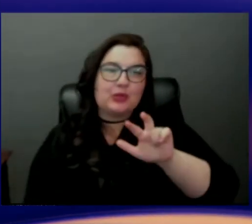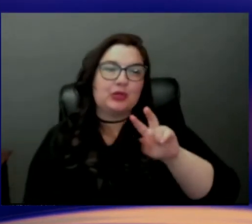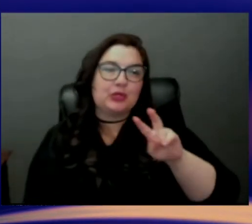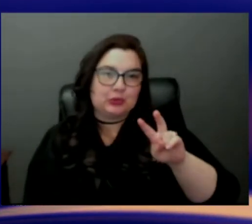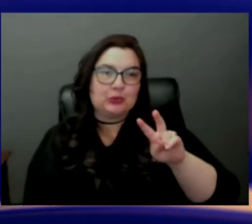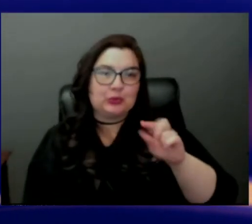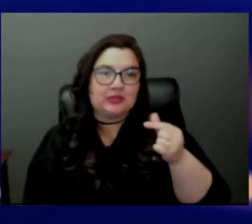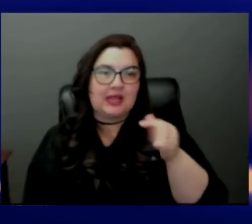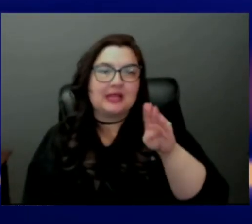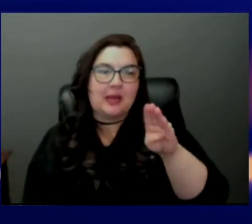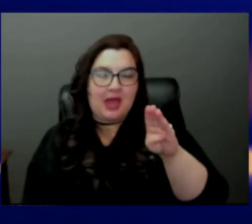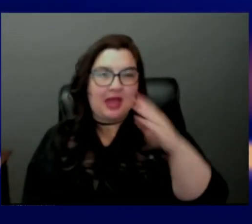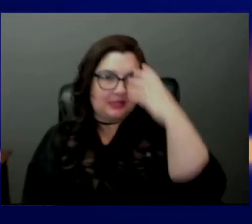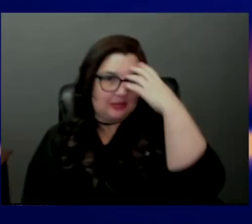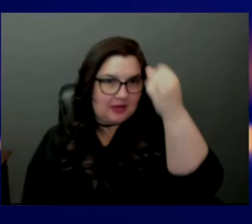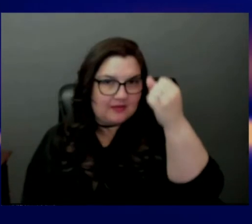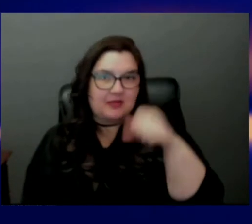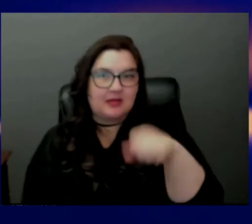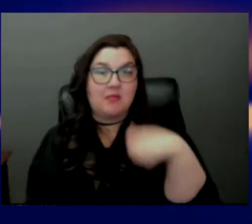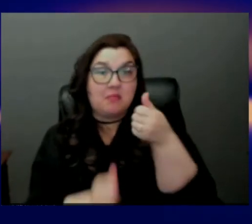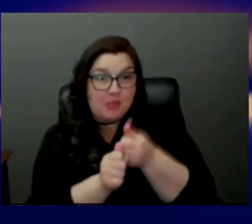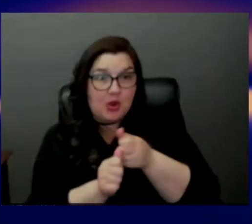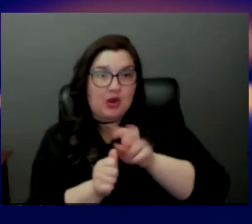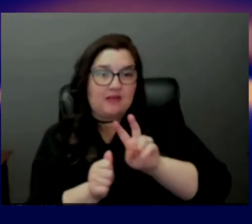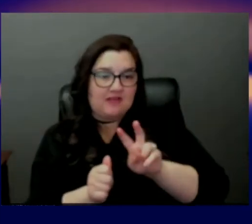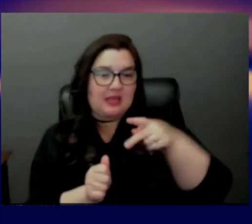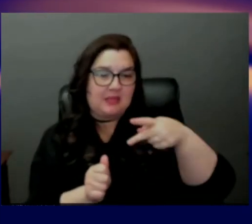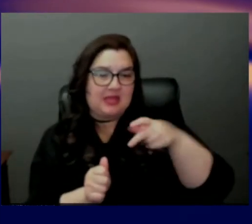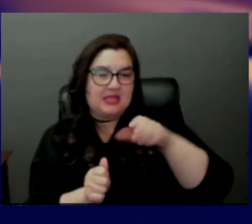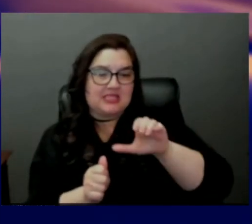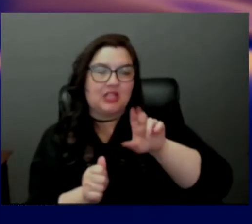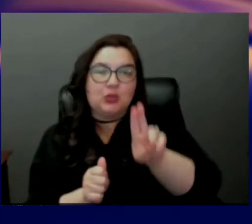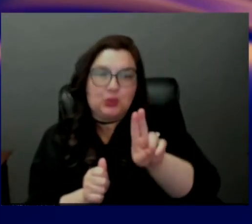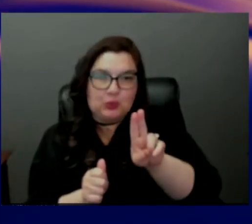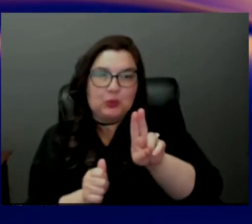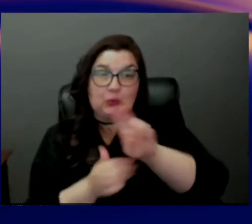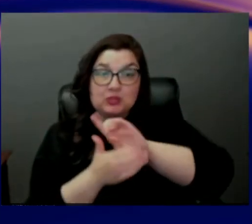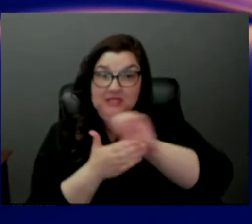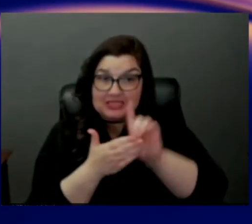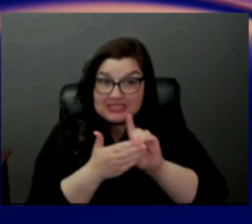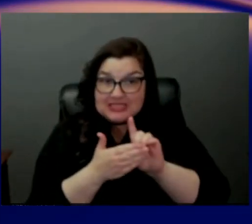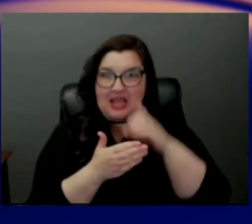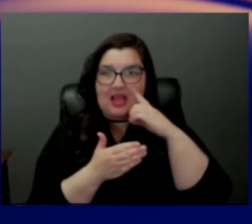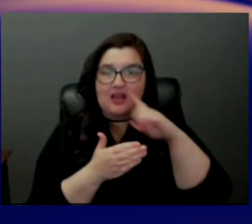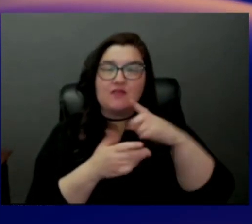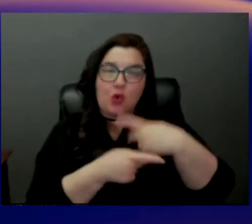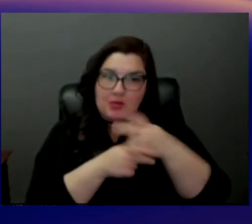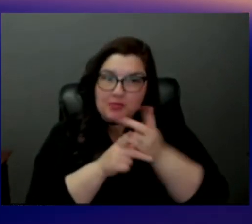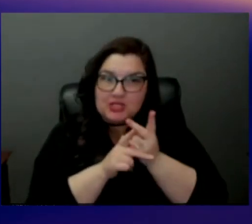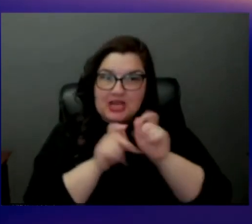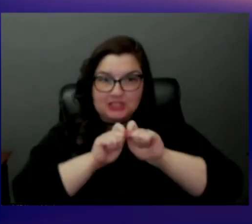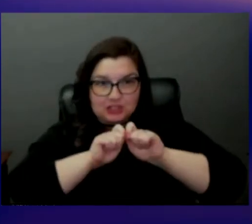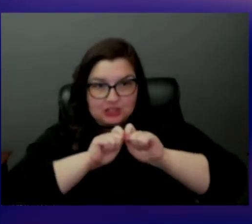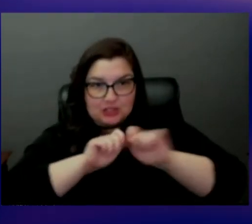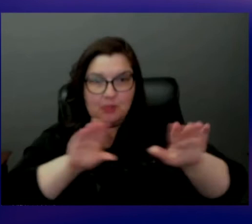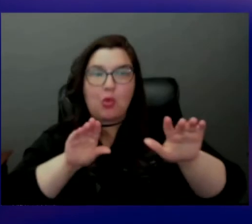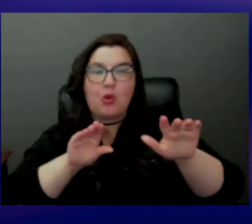So a lot of memory per VCPU. So they're designed for production deployments really of in memory databases,